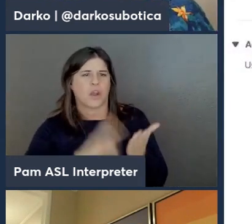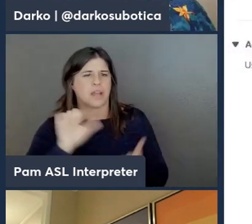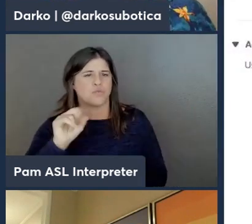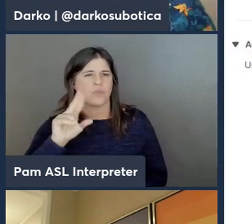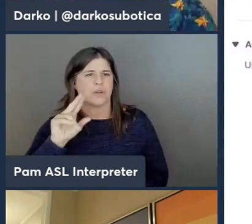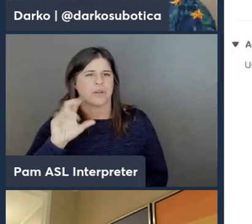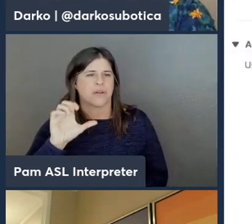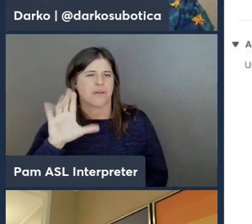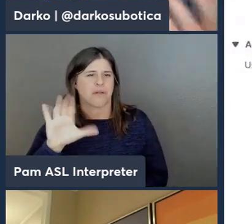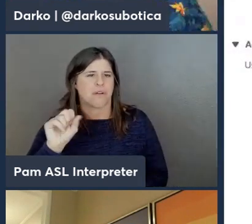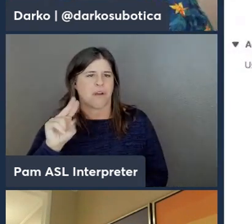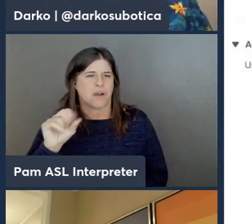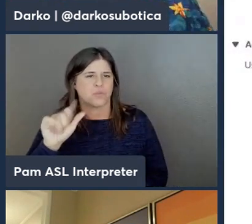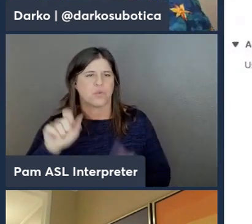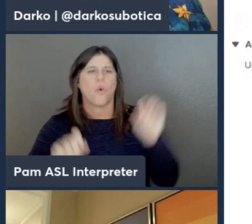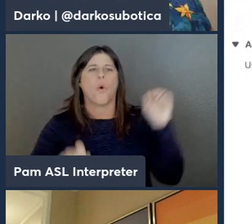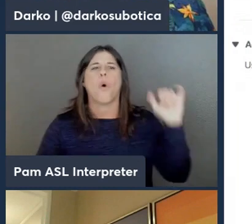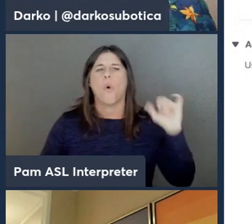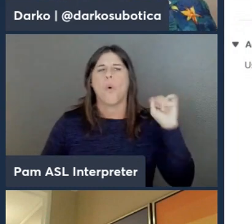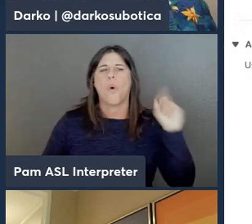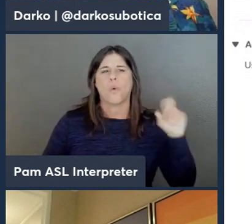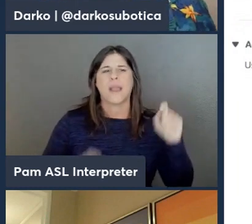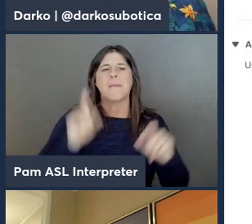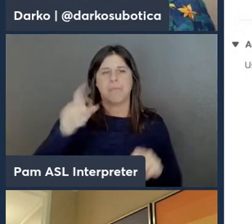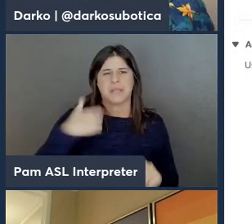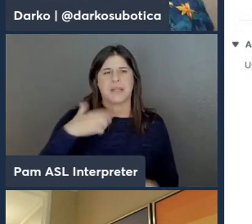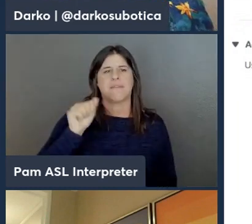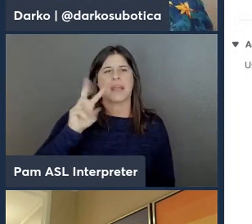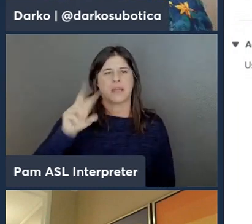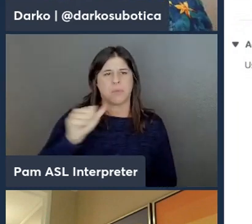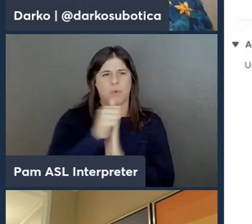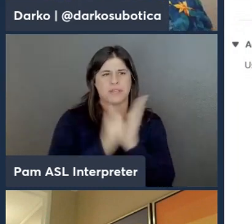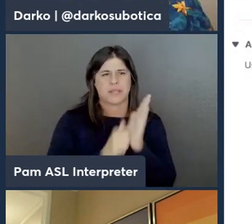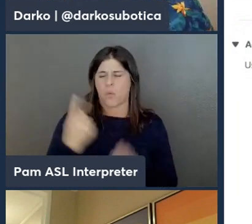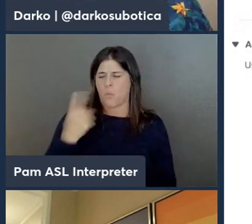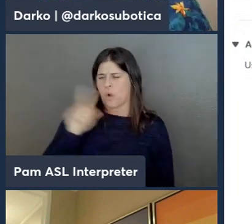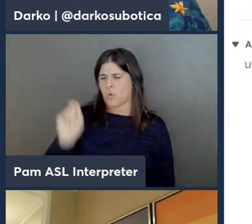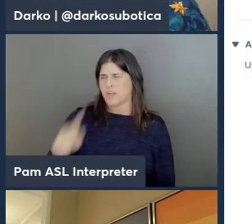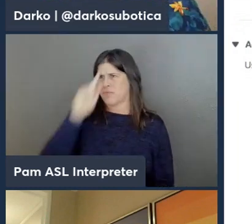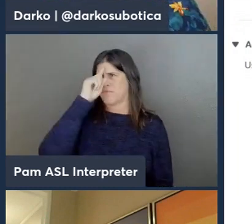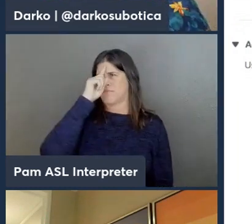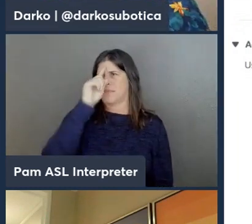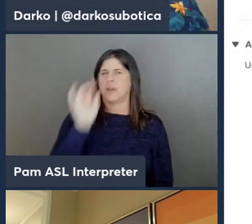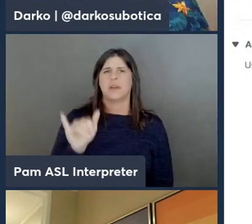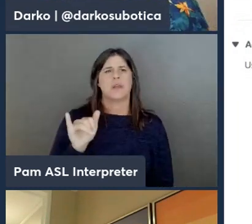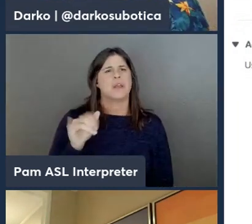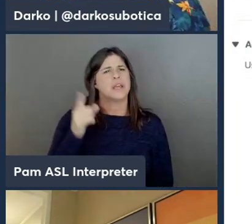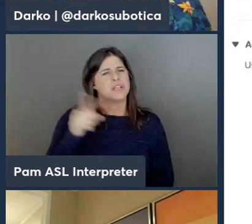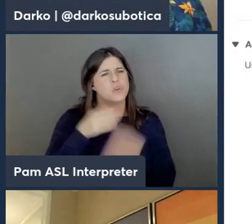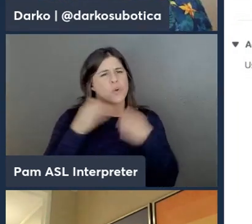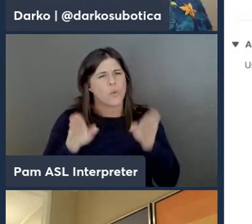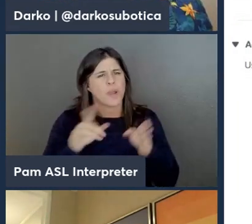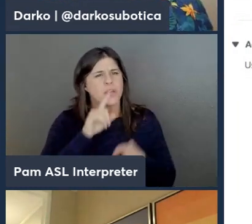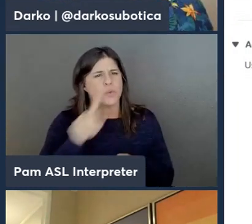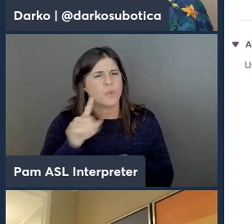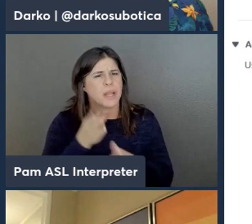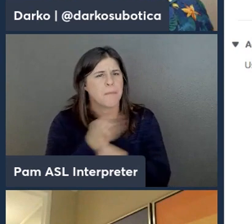So they have to have an AWS account. One question that occurs to me, is there a way to basically pre-populate the different roles